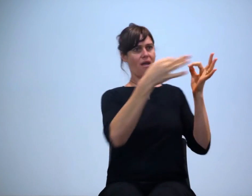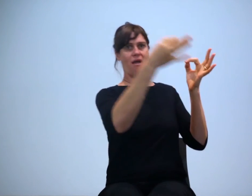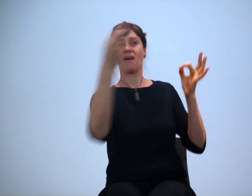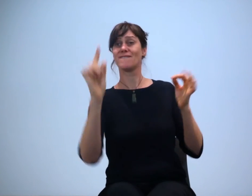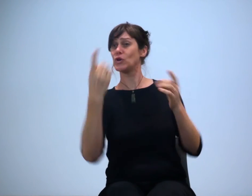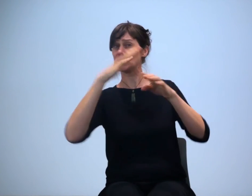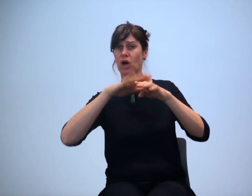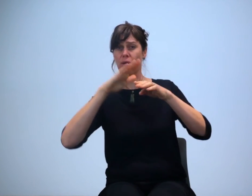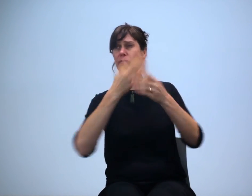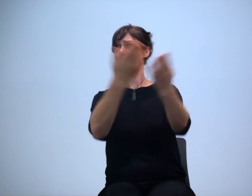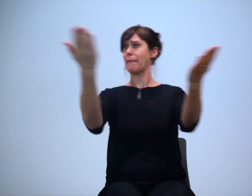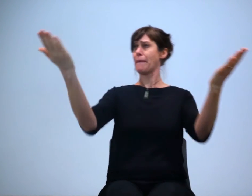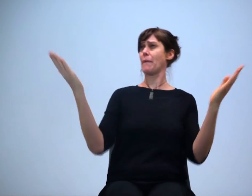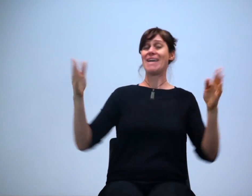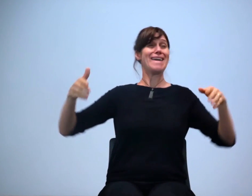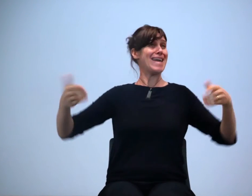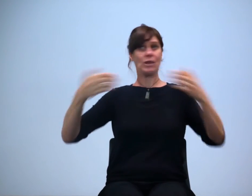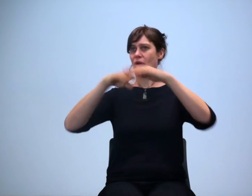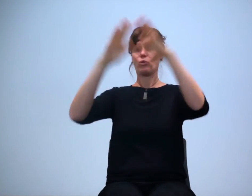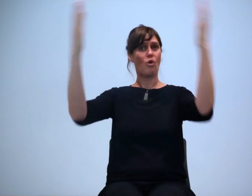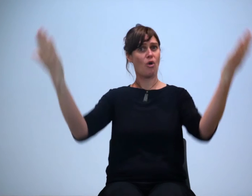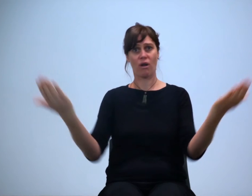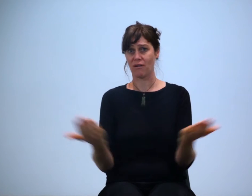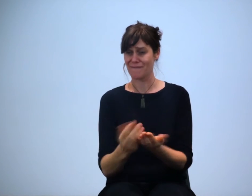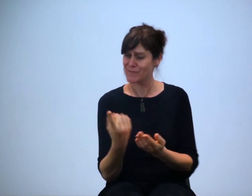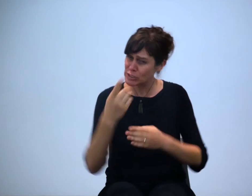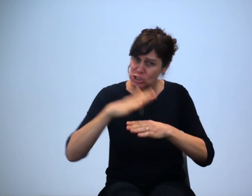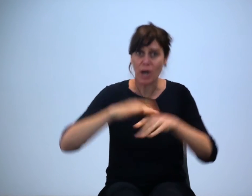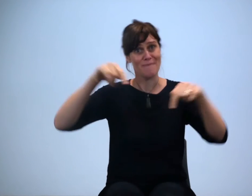to be held anywhere in the world.